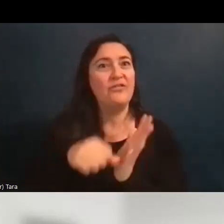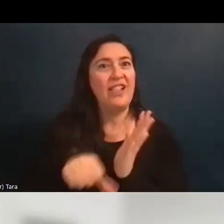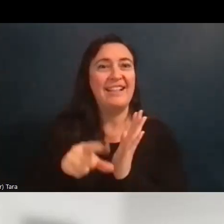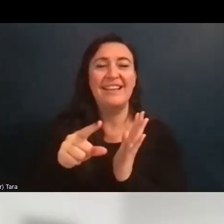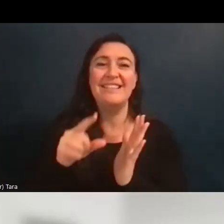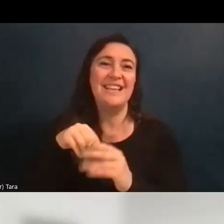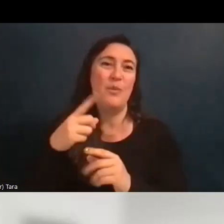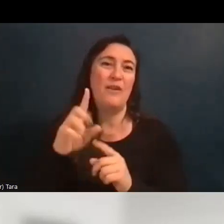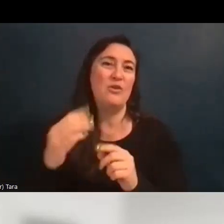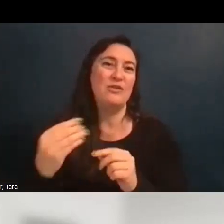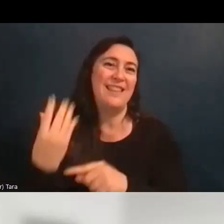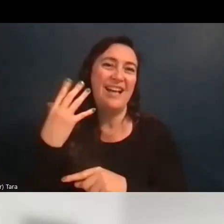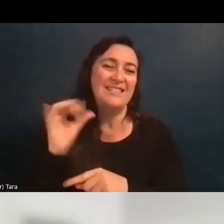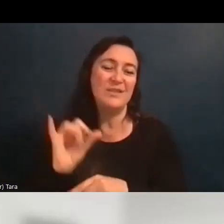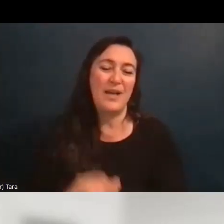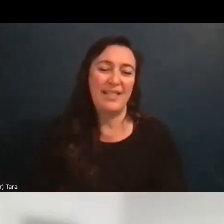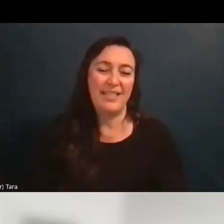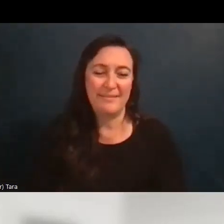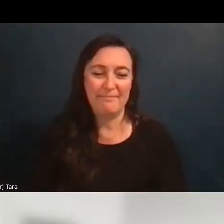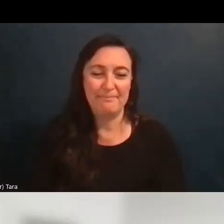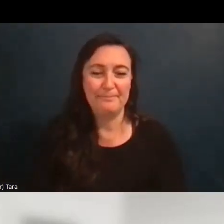well.